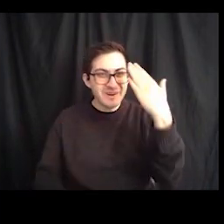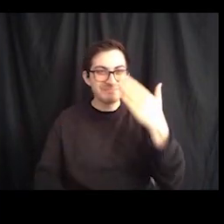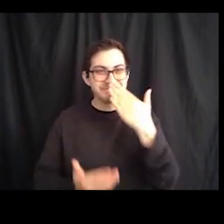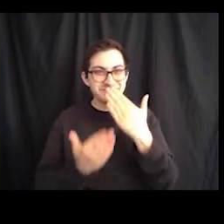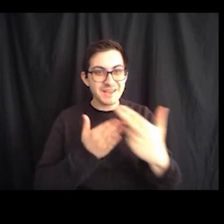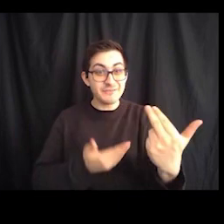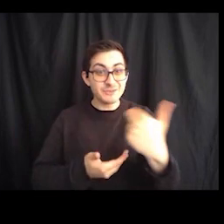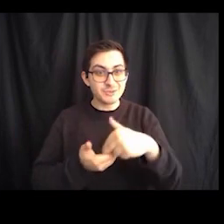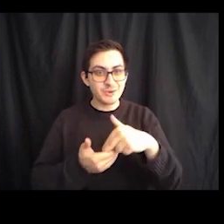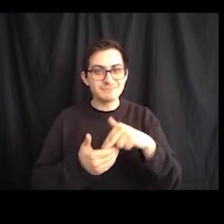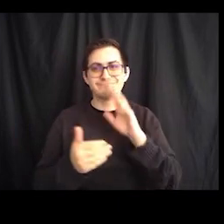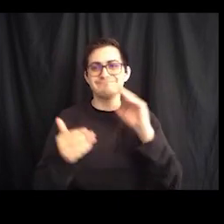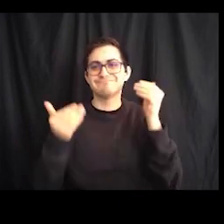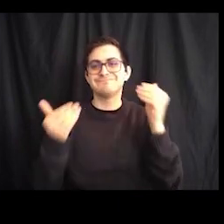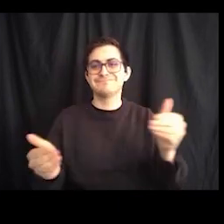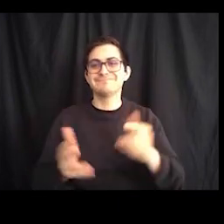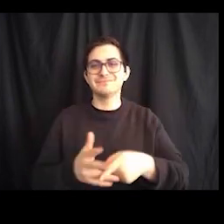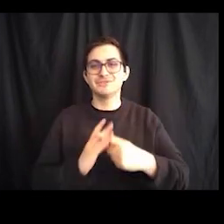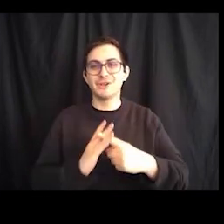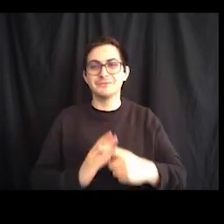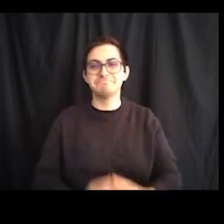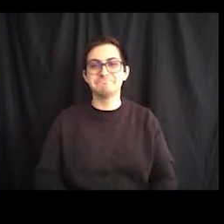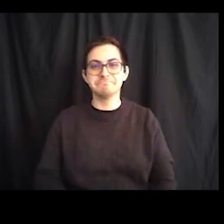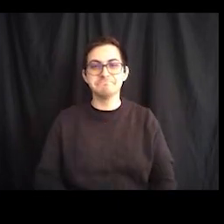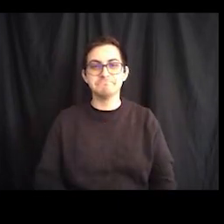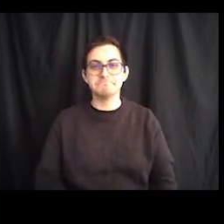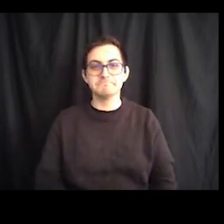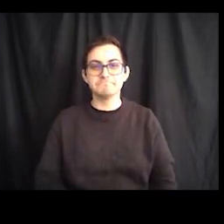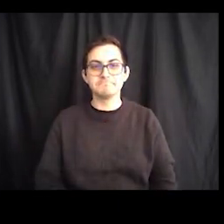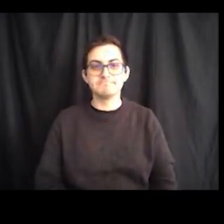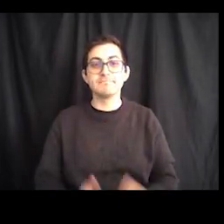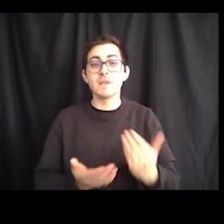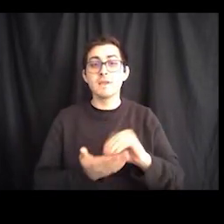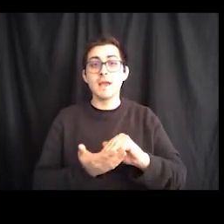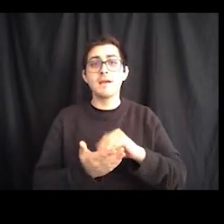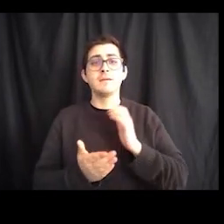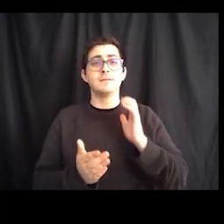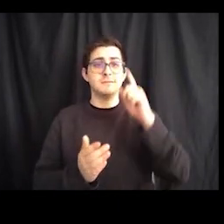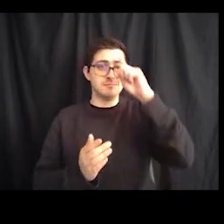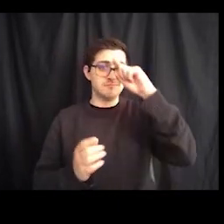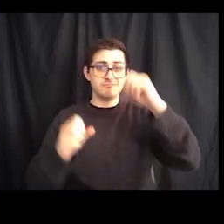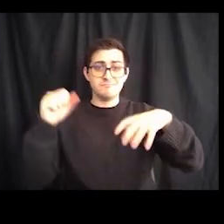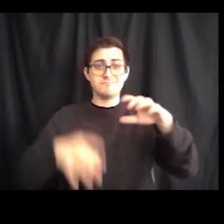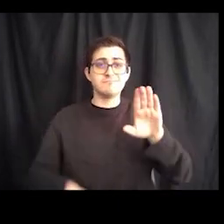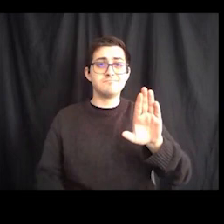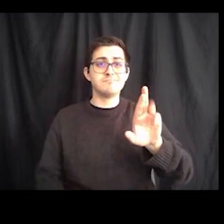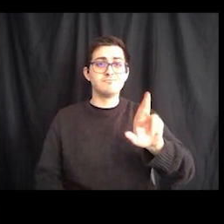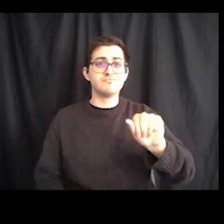So as I was saying, the early phase this is the brain phase. So I'm wondering, Alice how do we